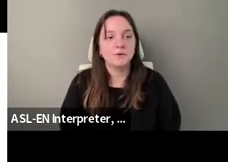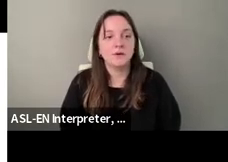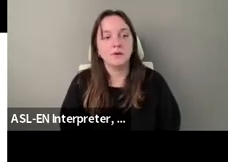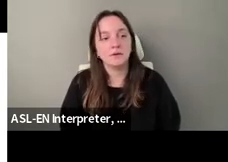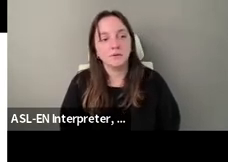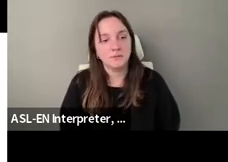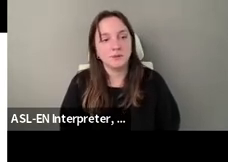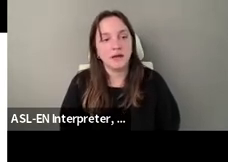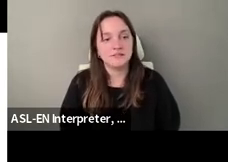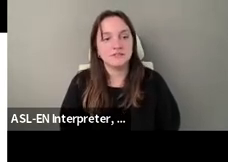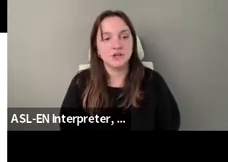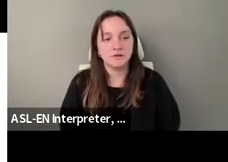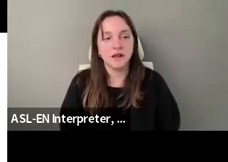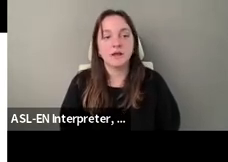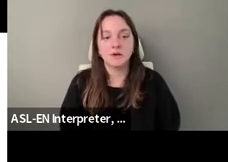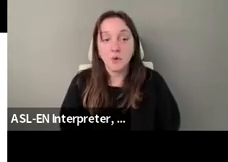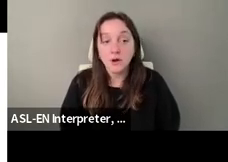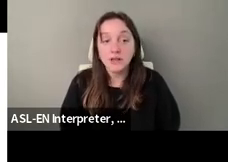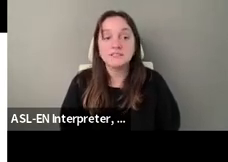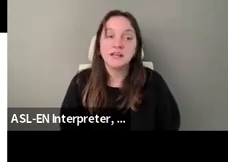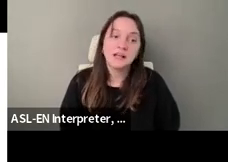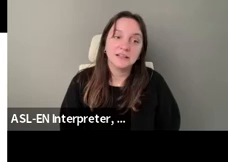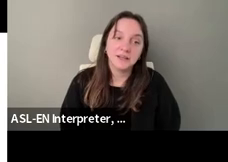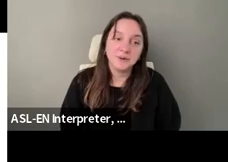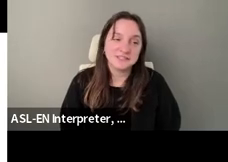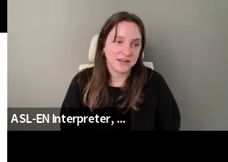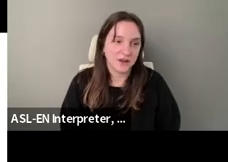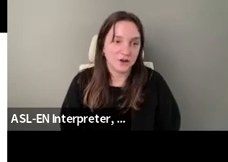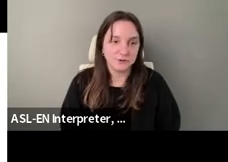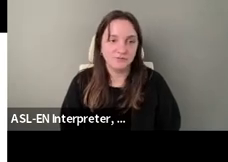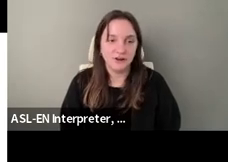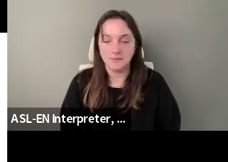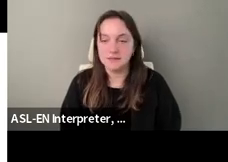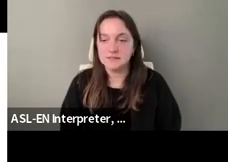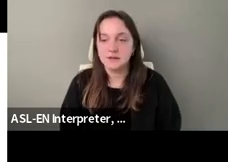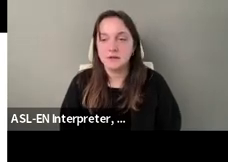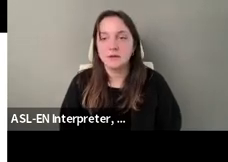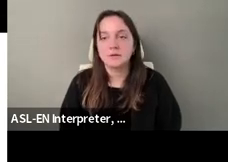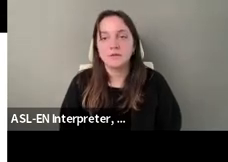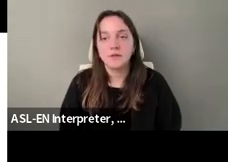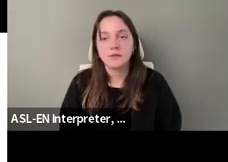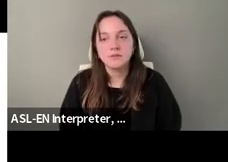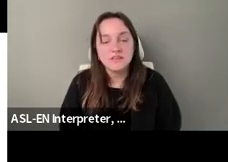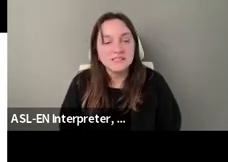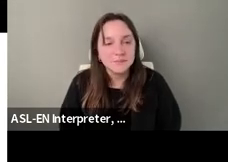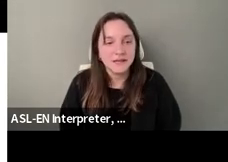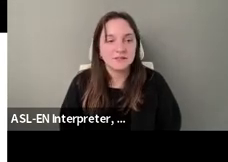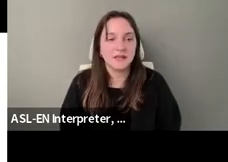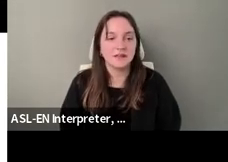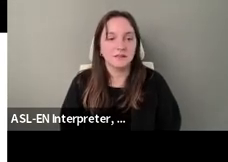It also implies generating concordant, linguistic and cultural environments. This